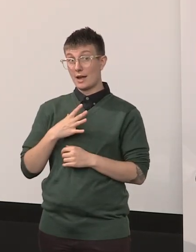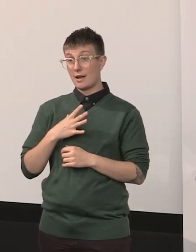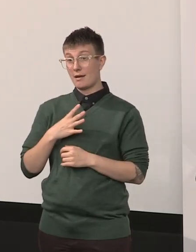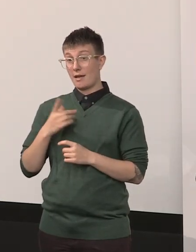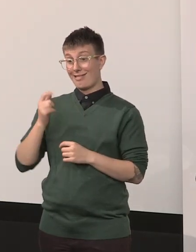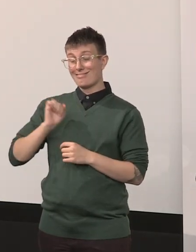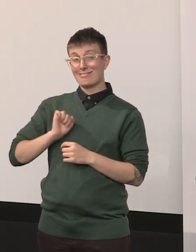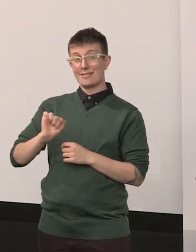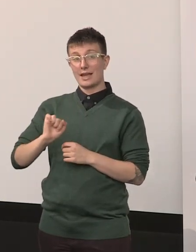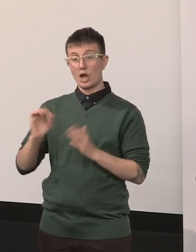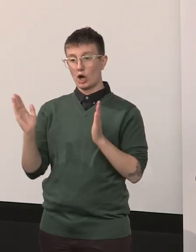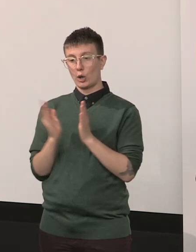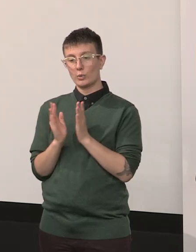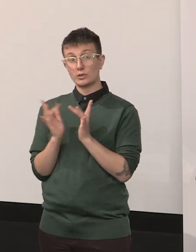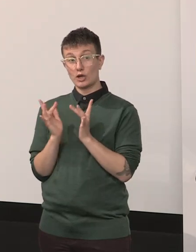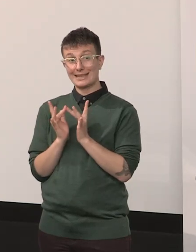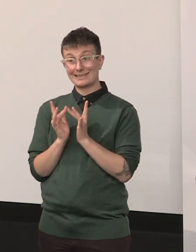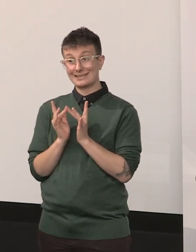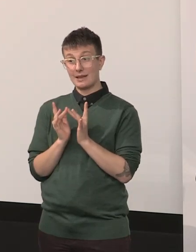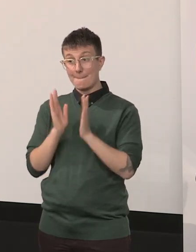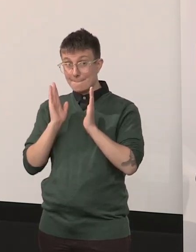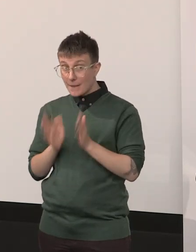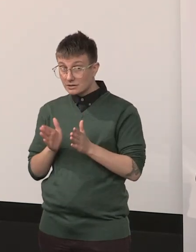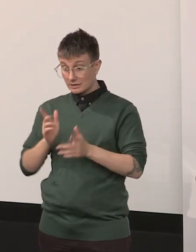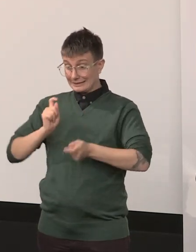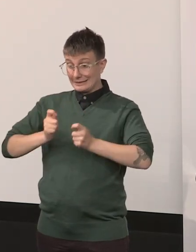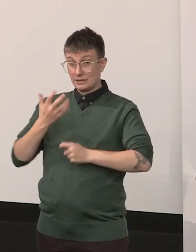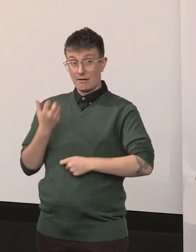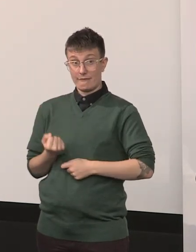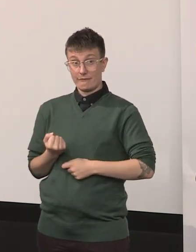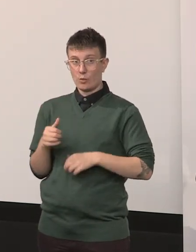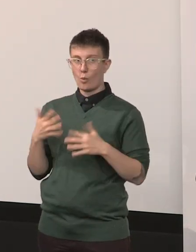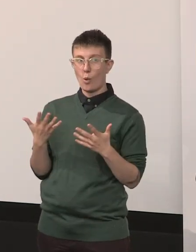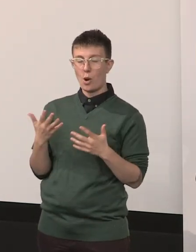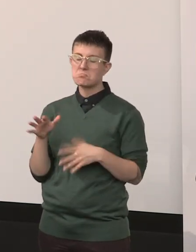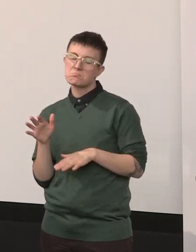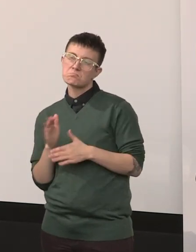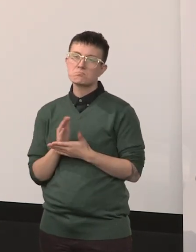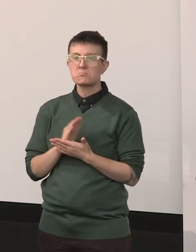Close contacts of Tuesday's cases, do these close contacts, are they